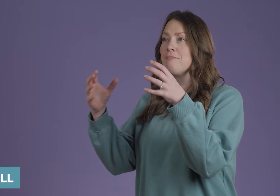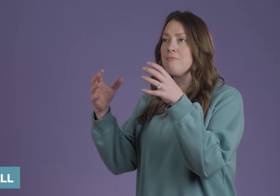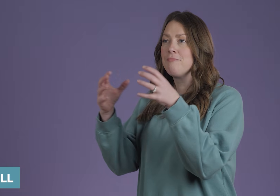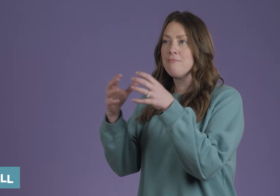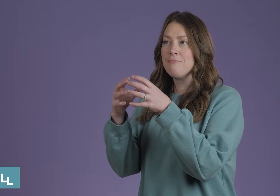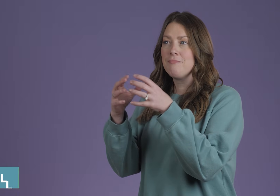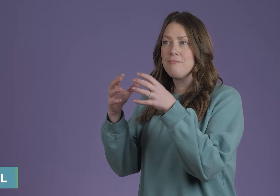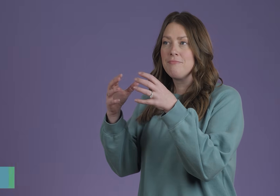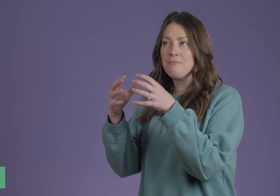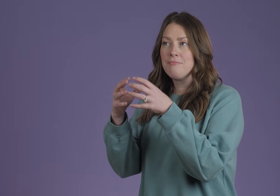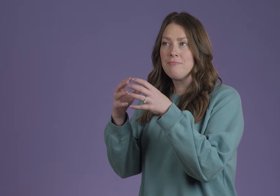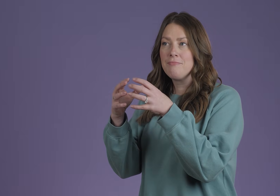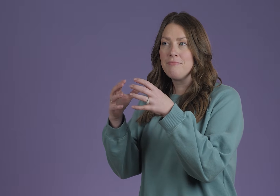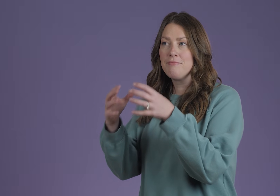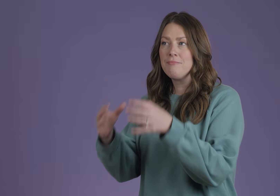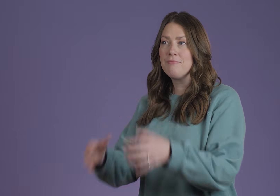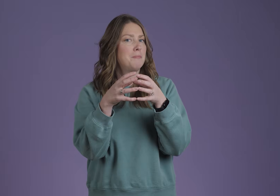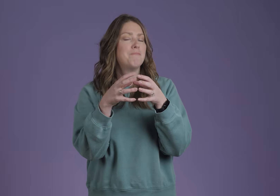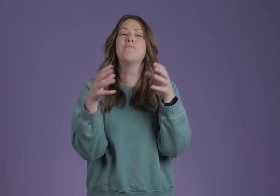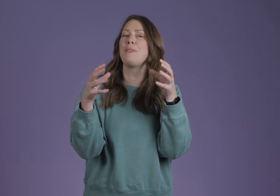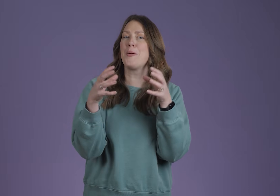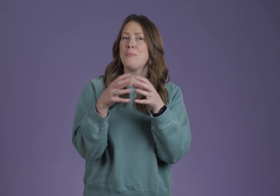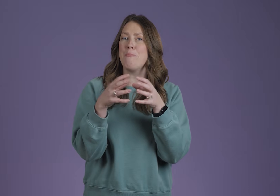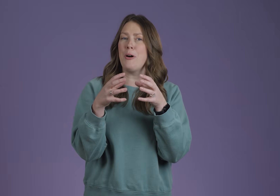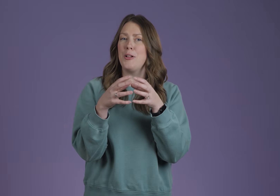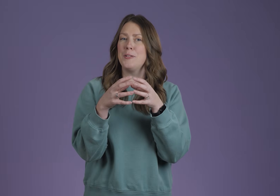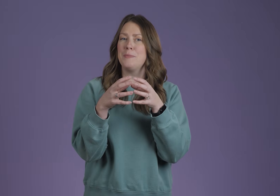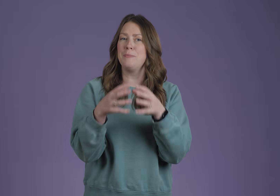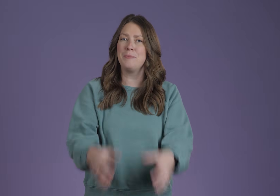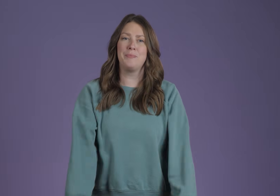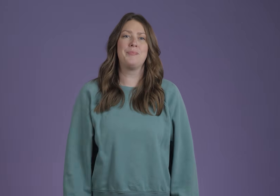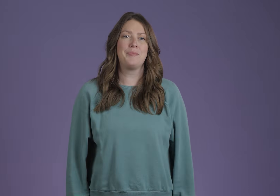Your hands are making the shape of a ball. Ball.